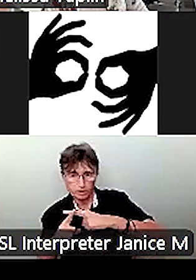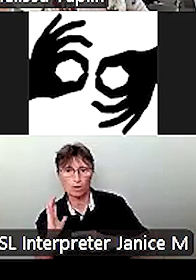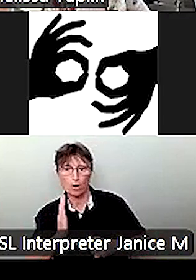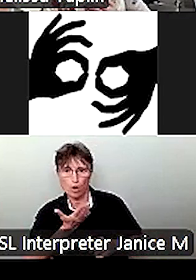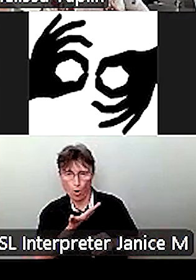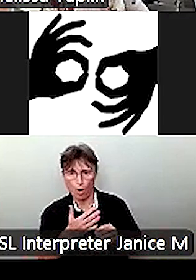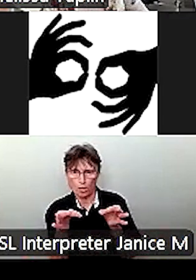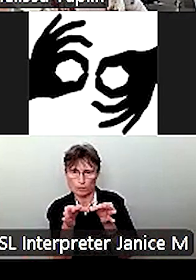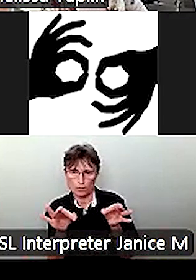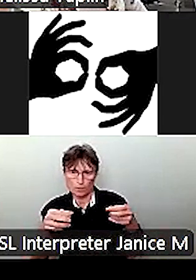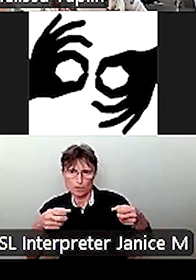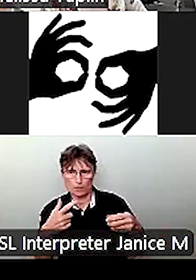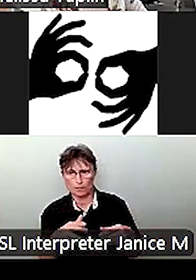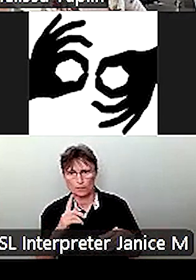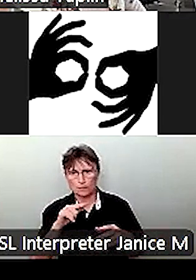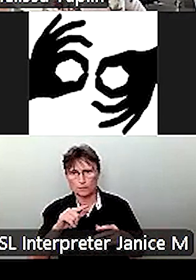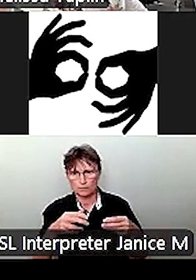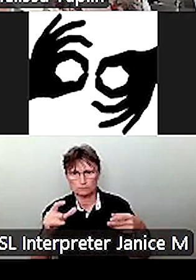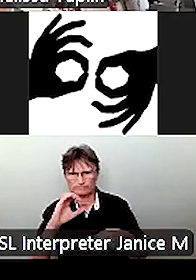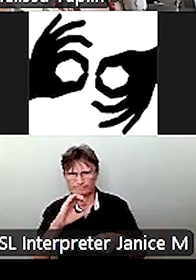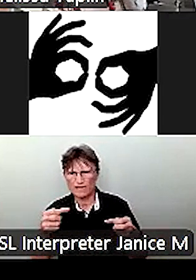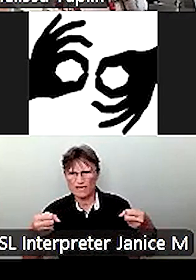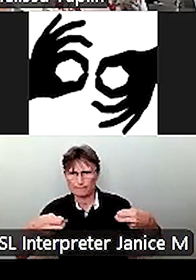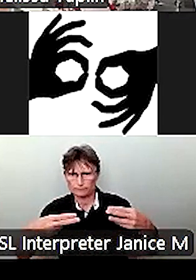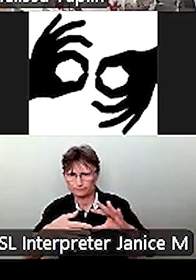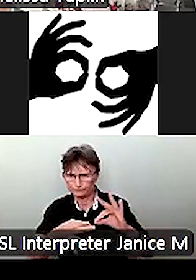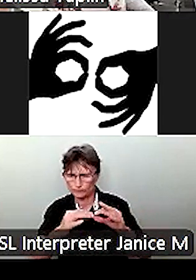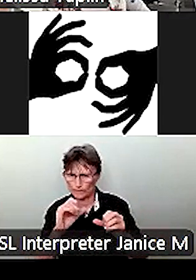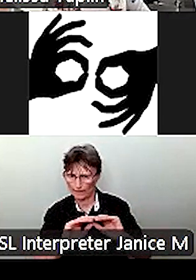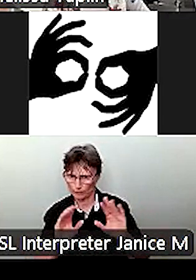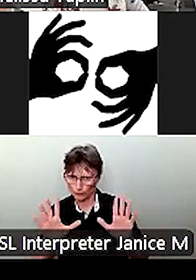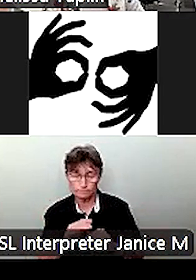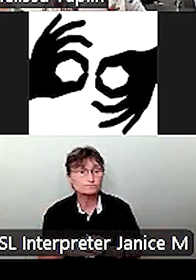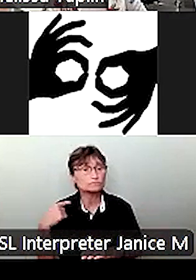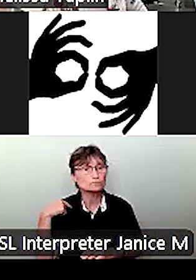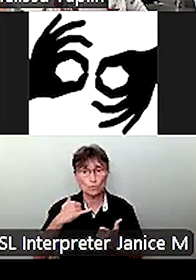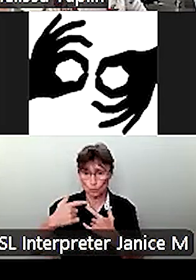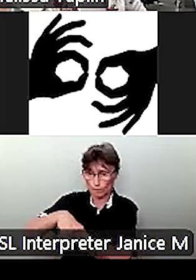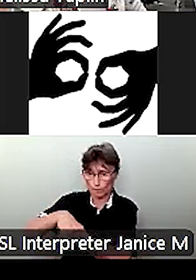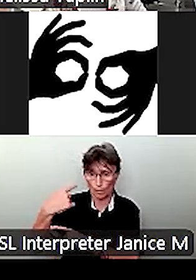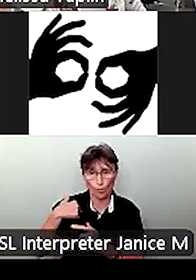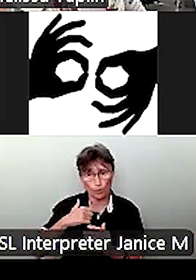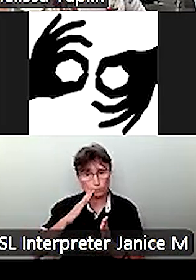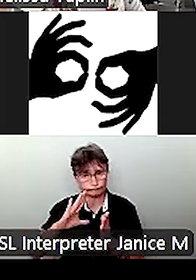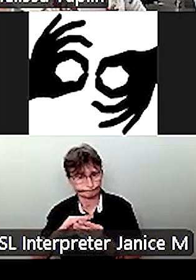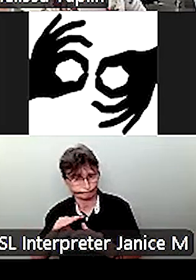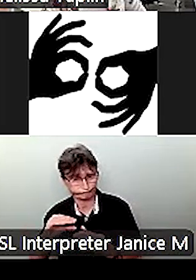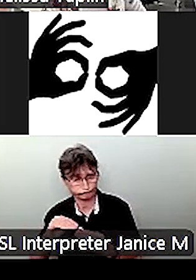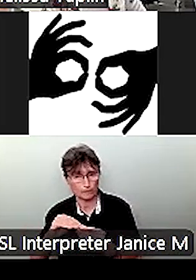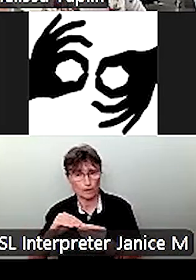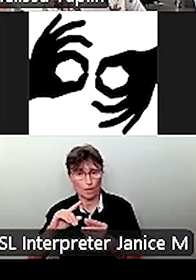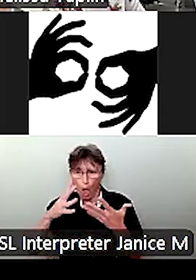So today we will speak to information that we have already shared in the program guidelines,